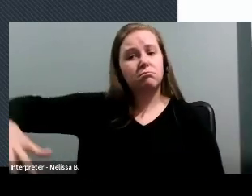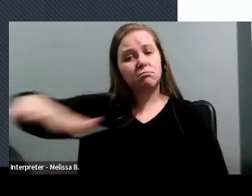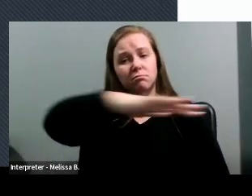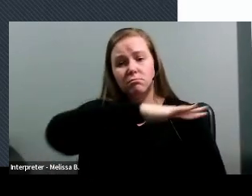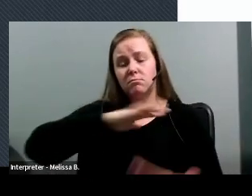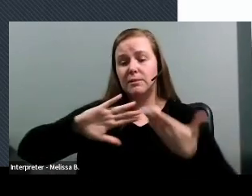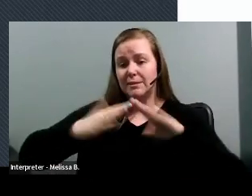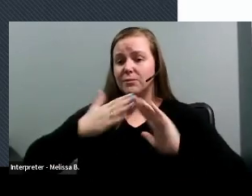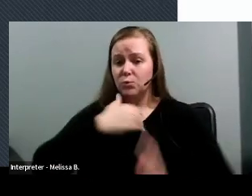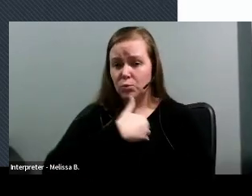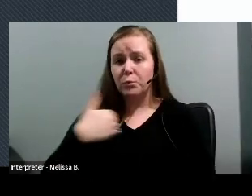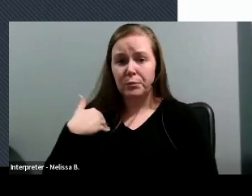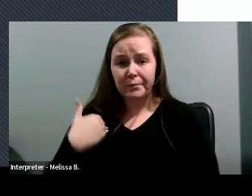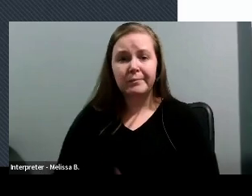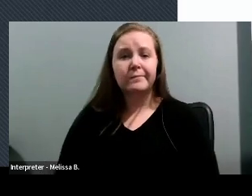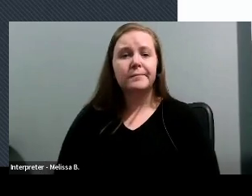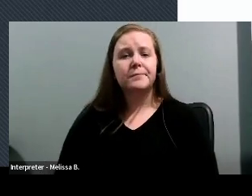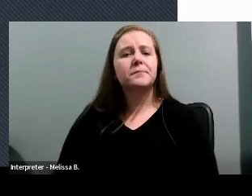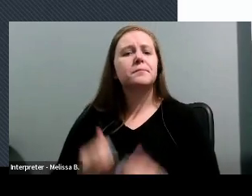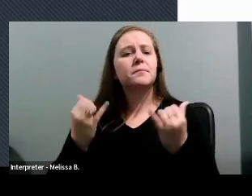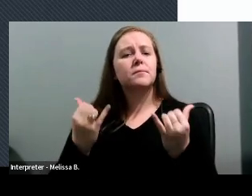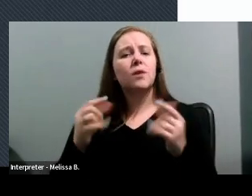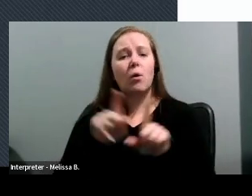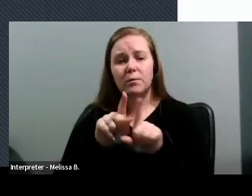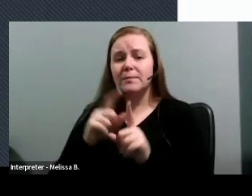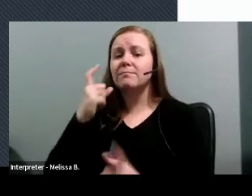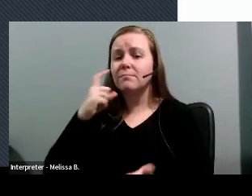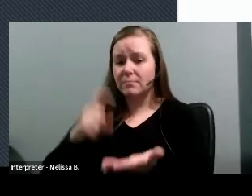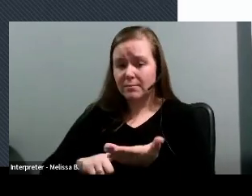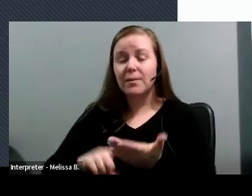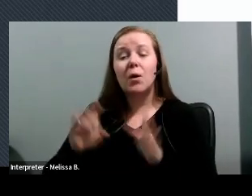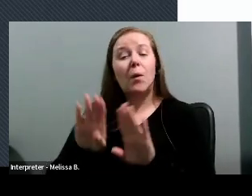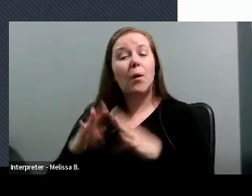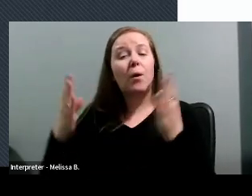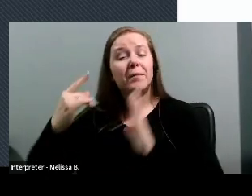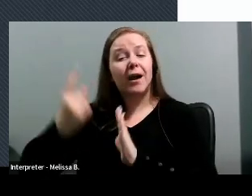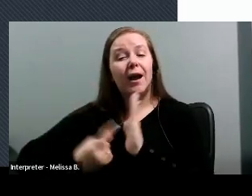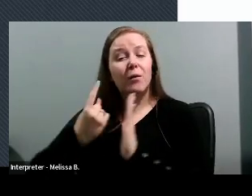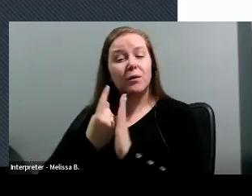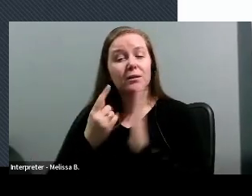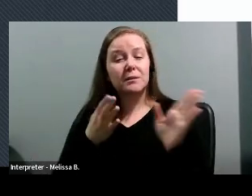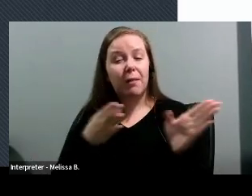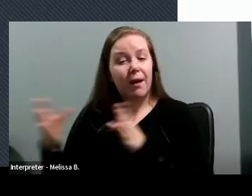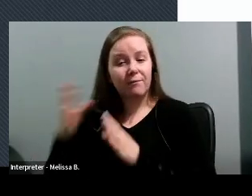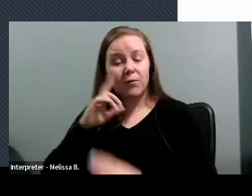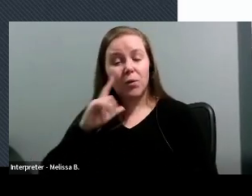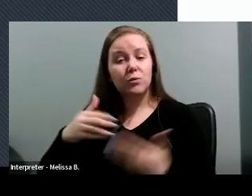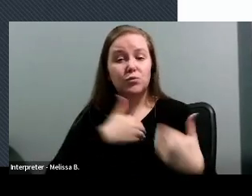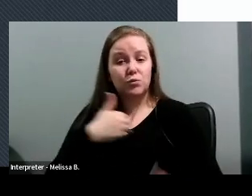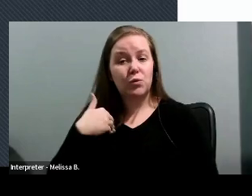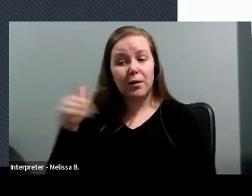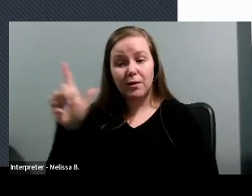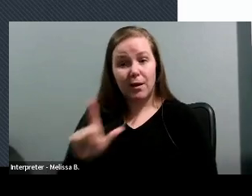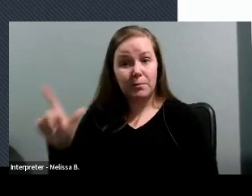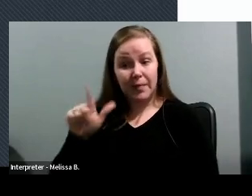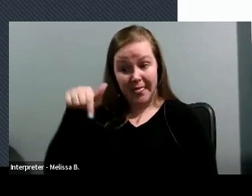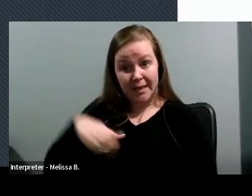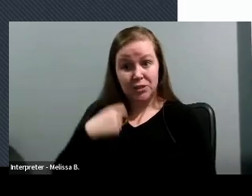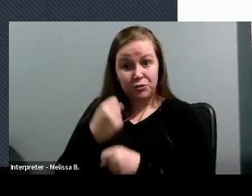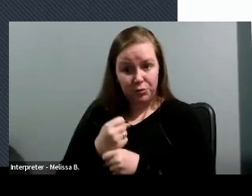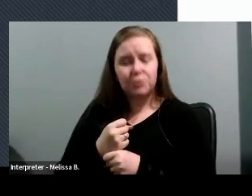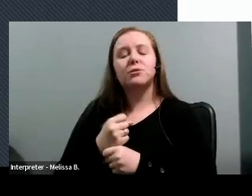Melissa Wong (she/her), SPT: the, open hours plan through the Toronto Public Libraries, that means every single… by this year, every single library is going to be open 7 days a week.